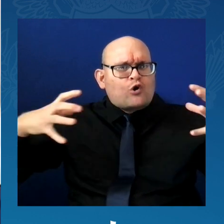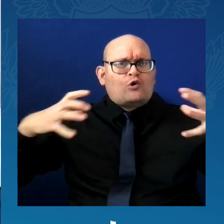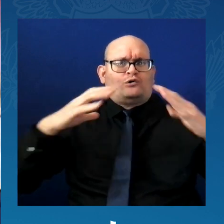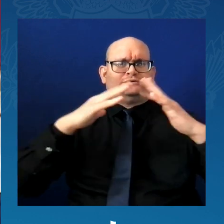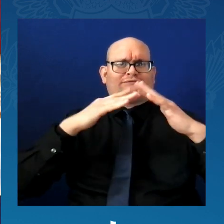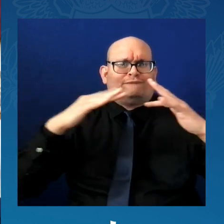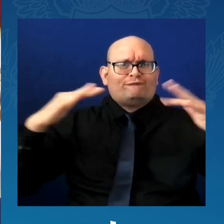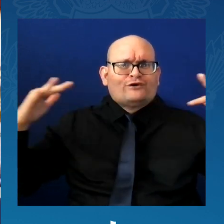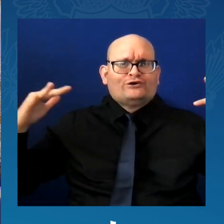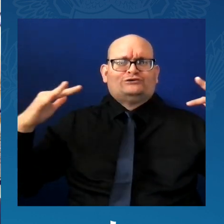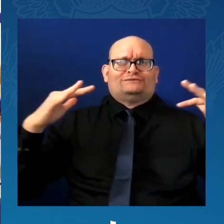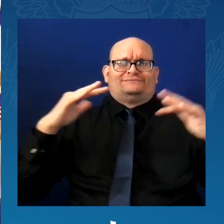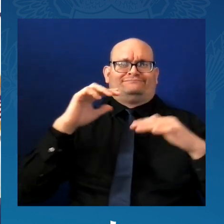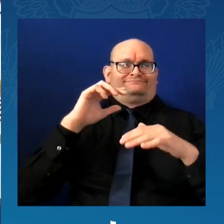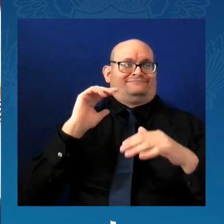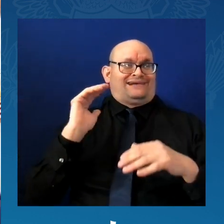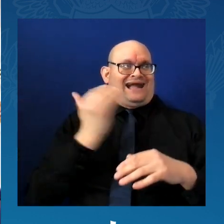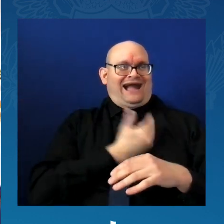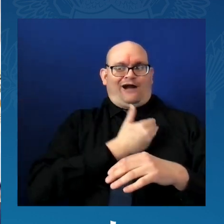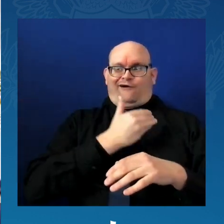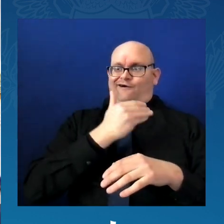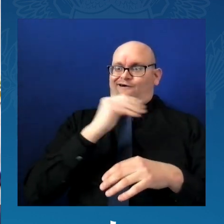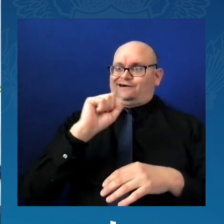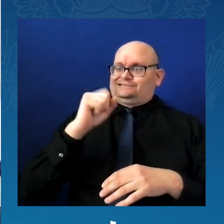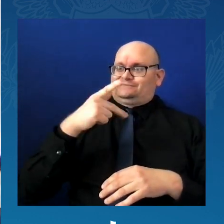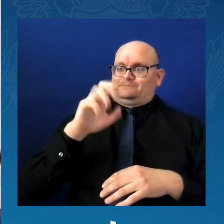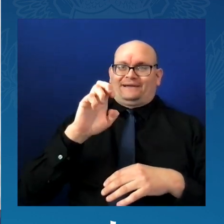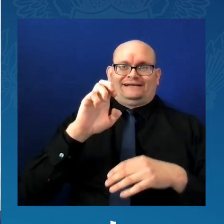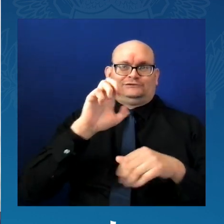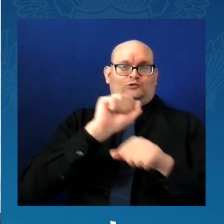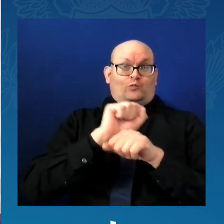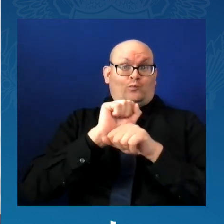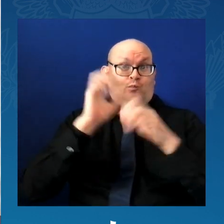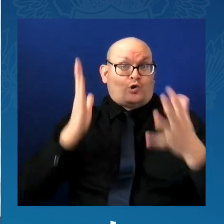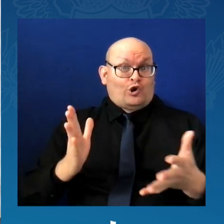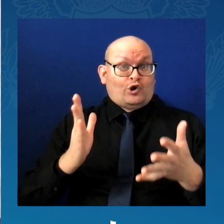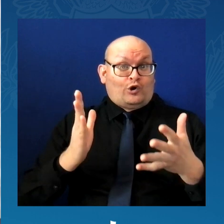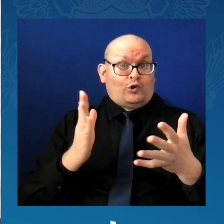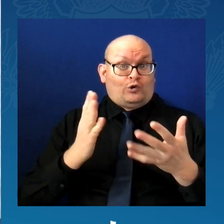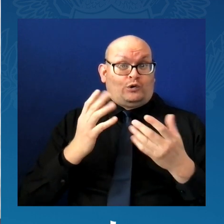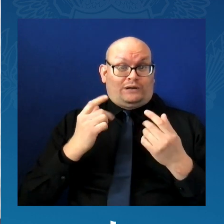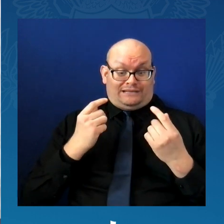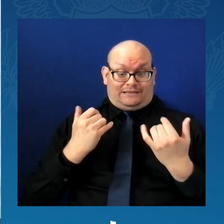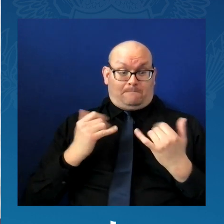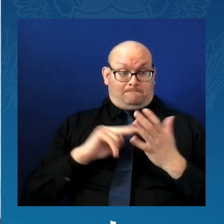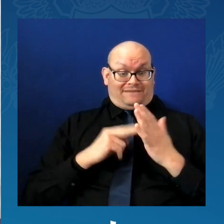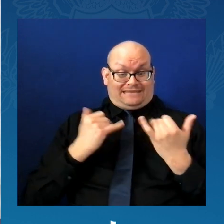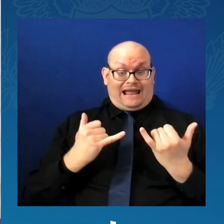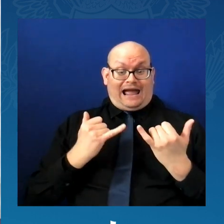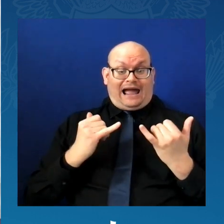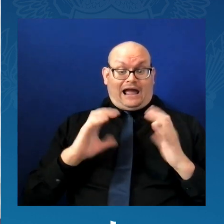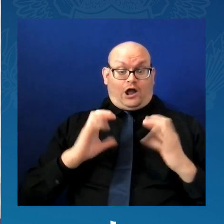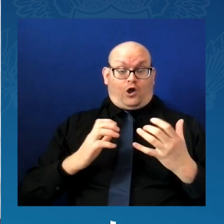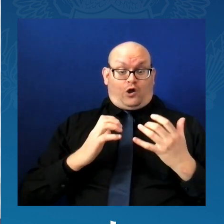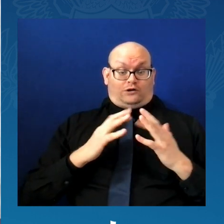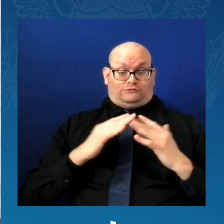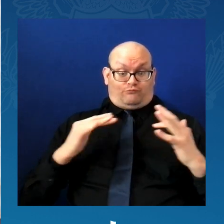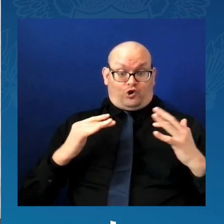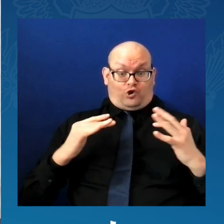This roadmap details immediate and long term actions that agencies have committed to pursue guided by diversity, equity and inclusion and accessibility.